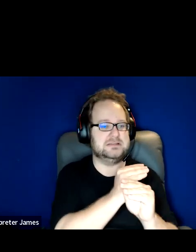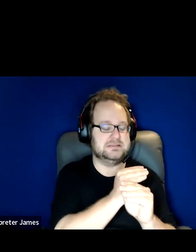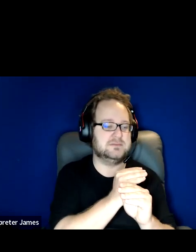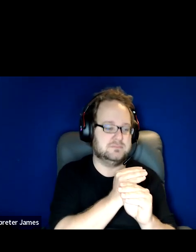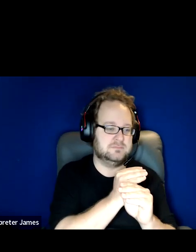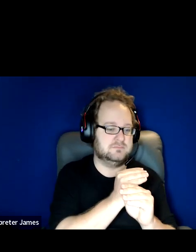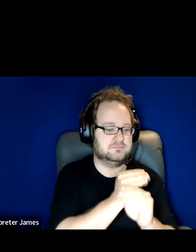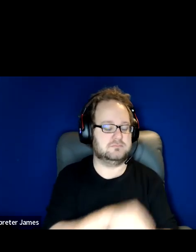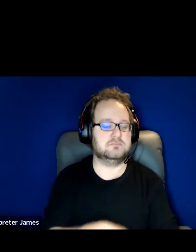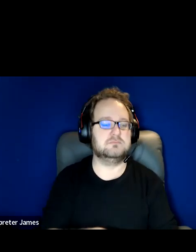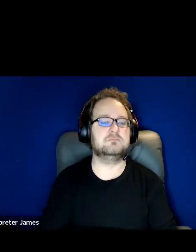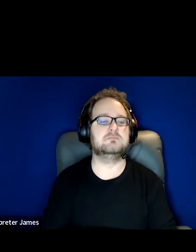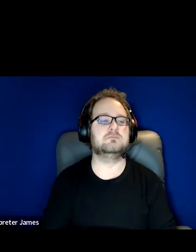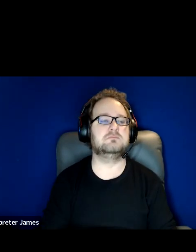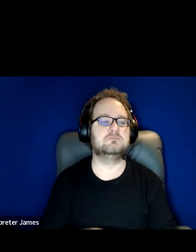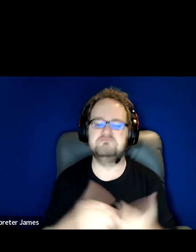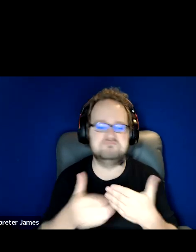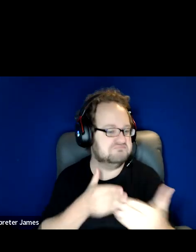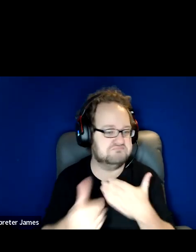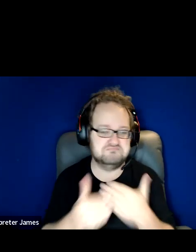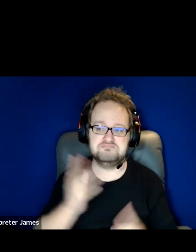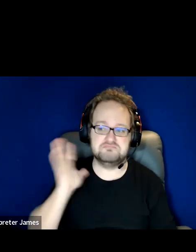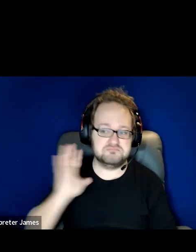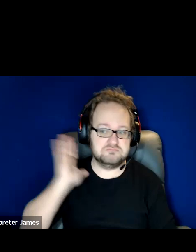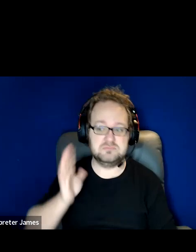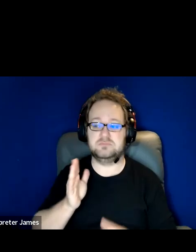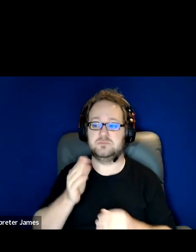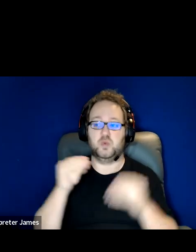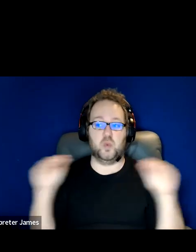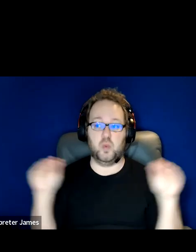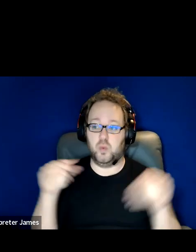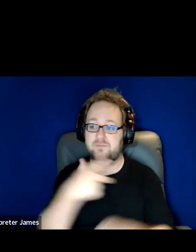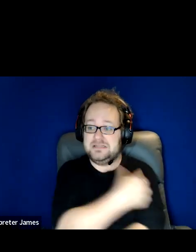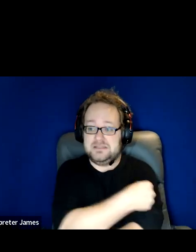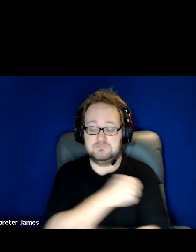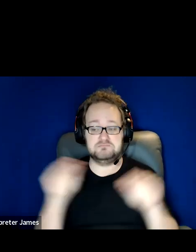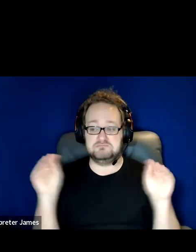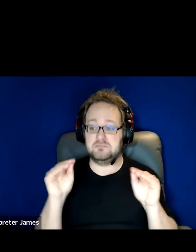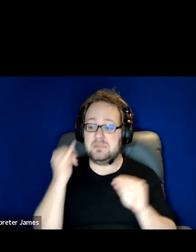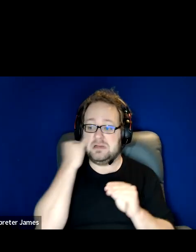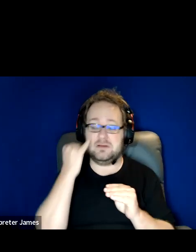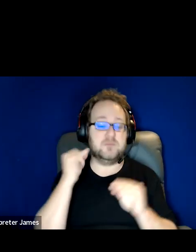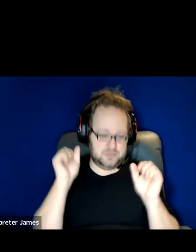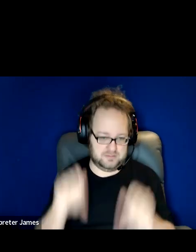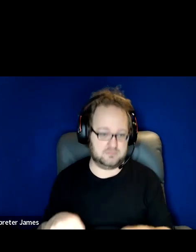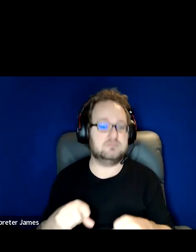COVID 19. Even if you have never been vaccinated before, if you were not neocompromised you could get windows and be